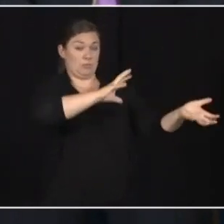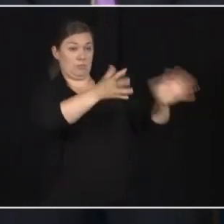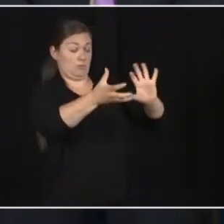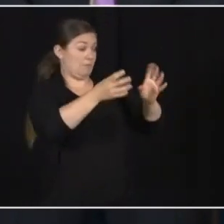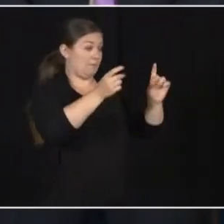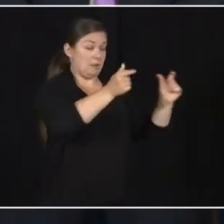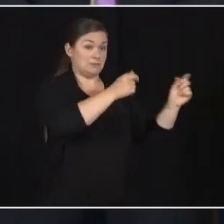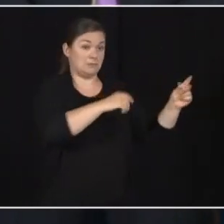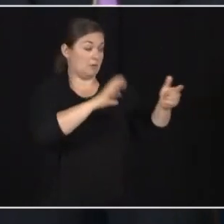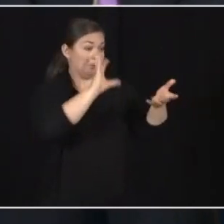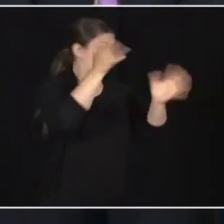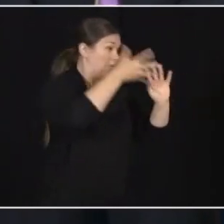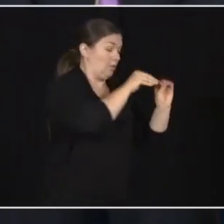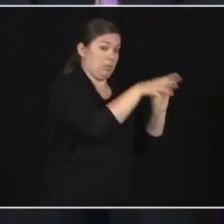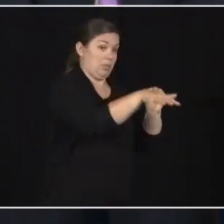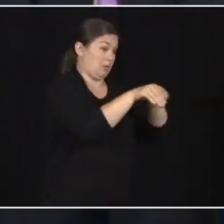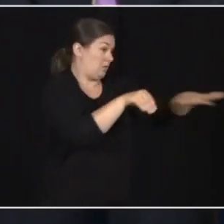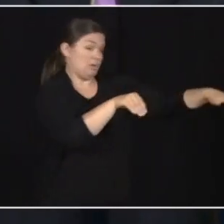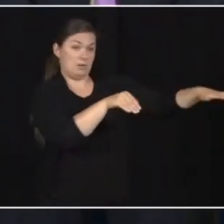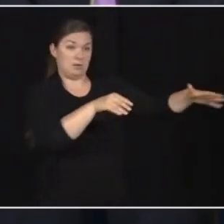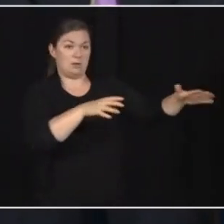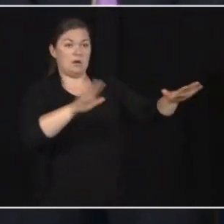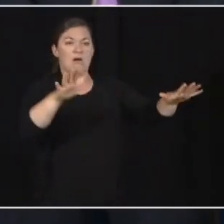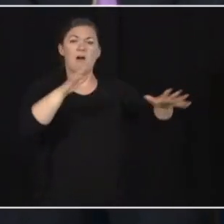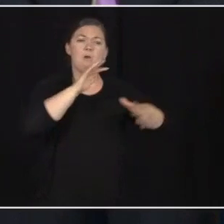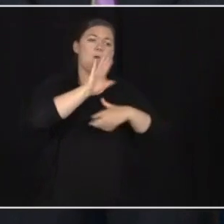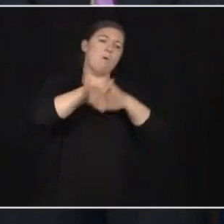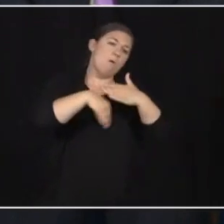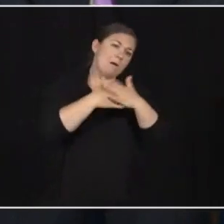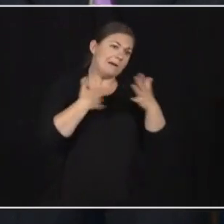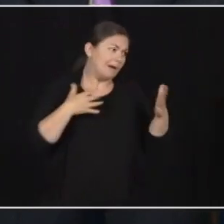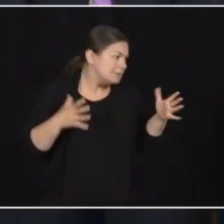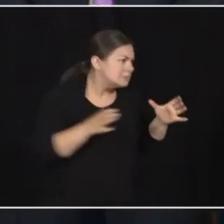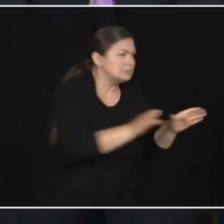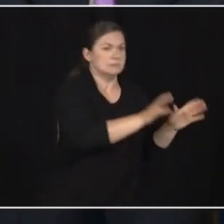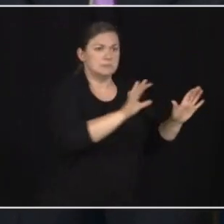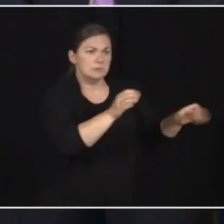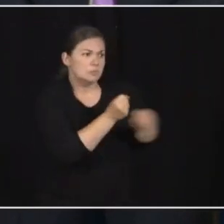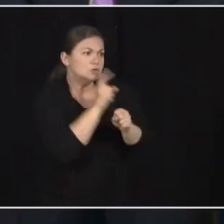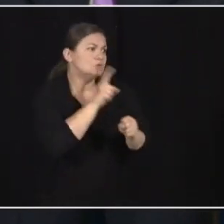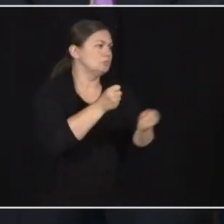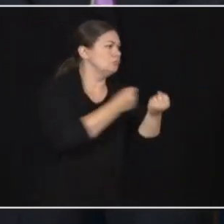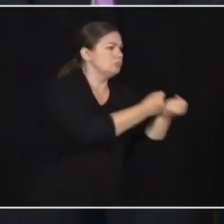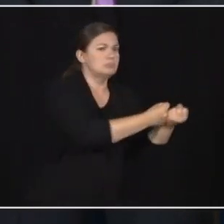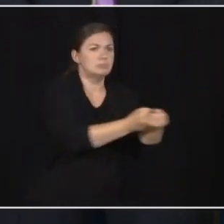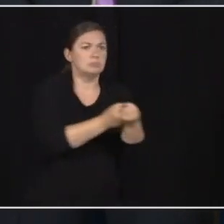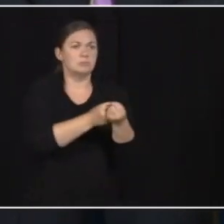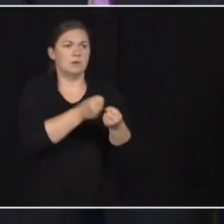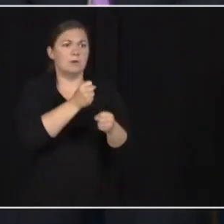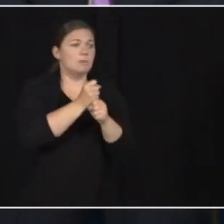They are working hard.